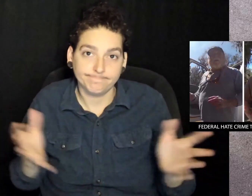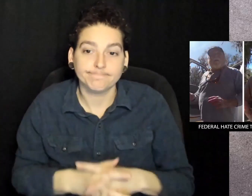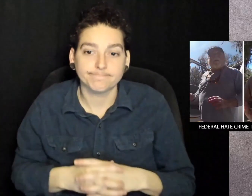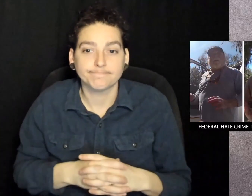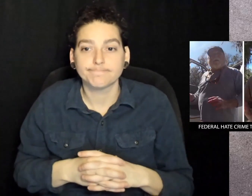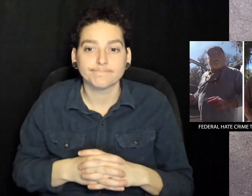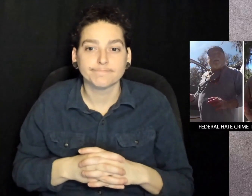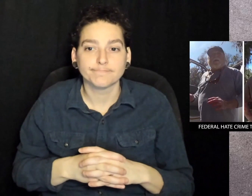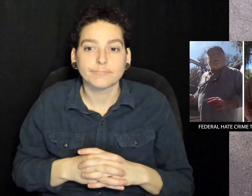simply because he was black